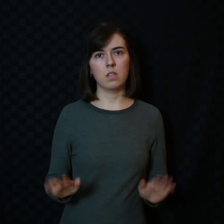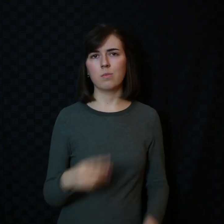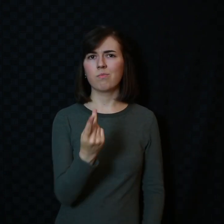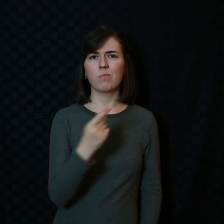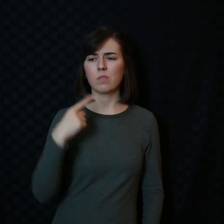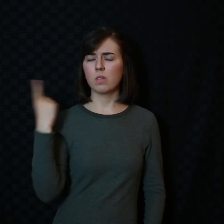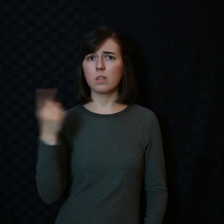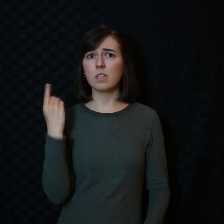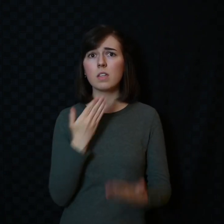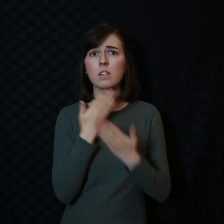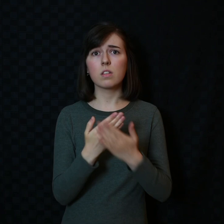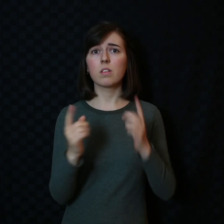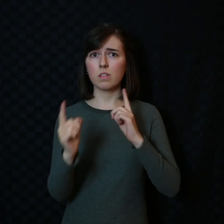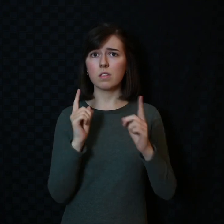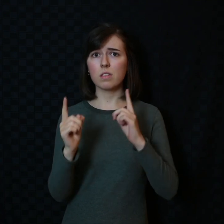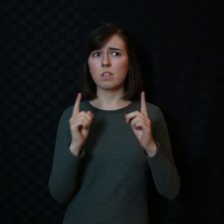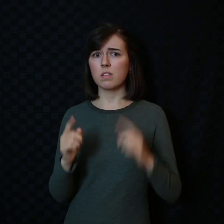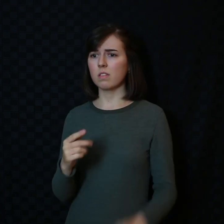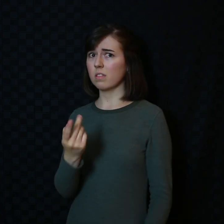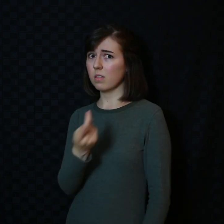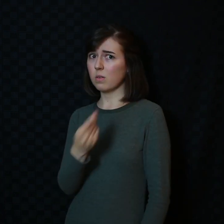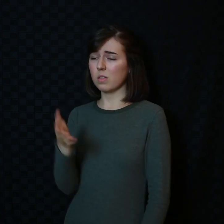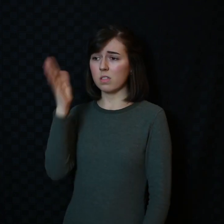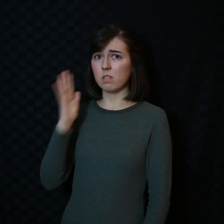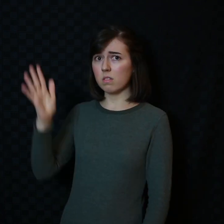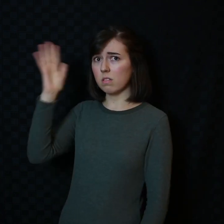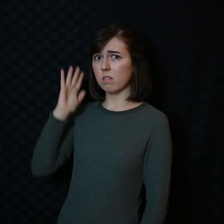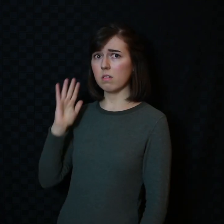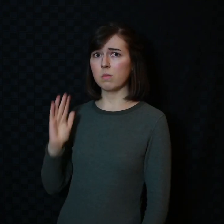We always good conversation or we used-to